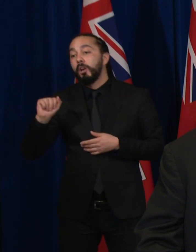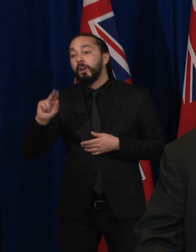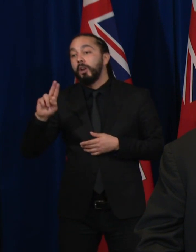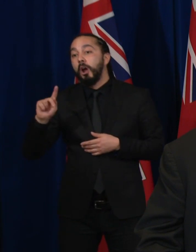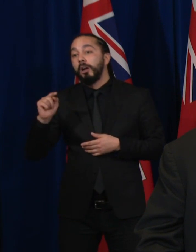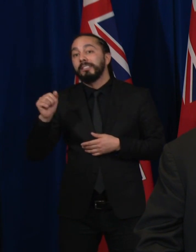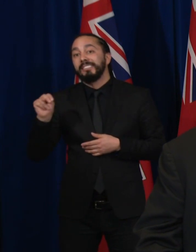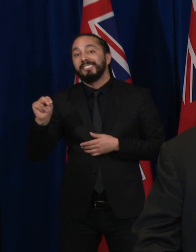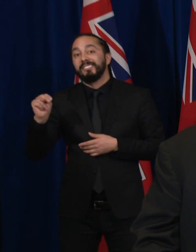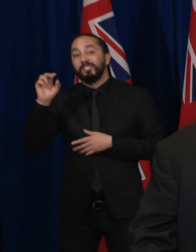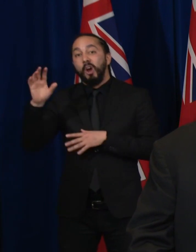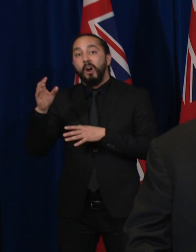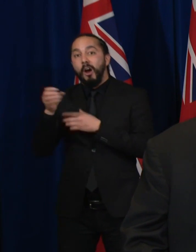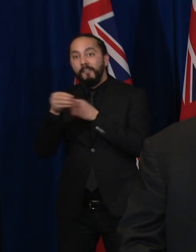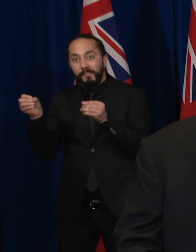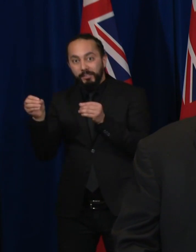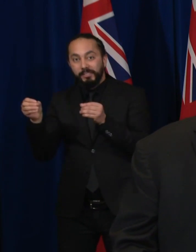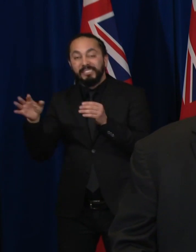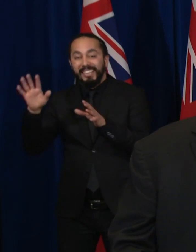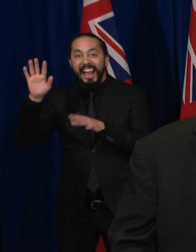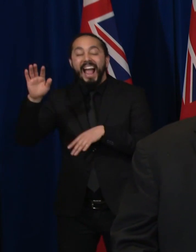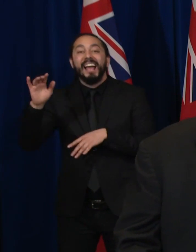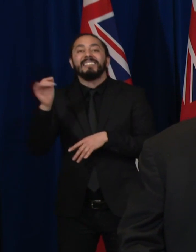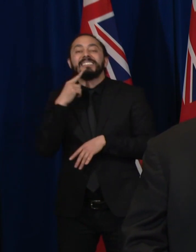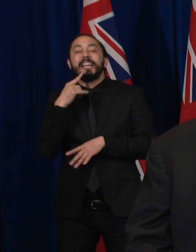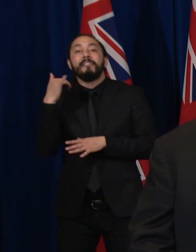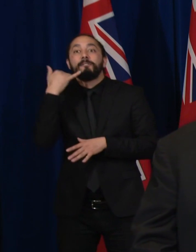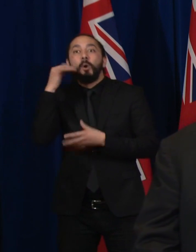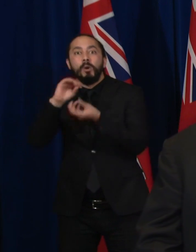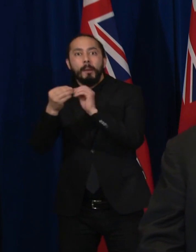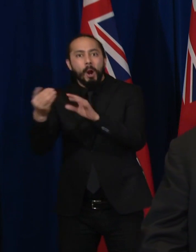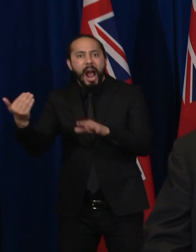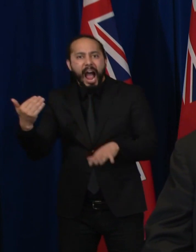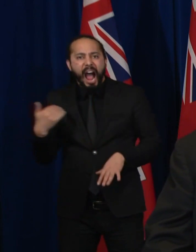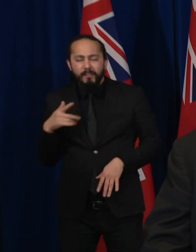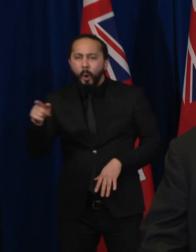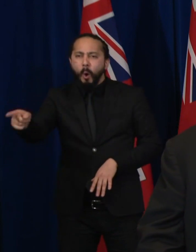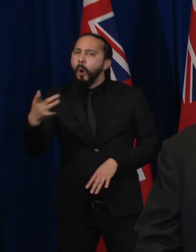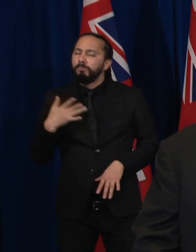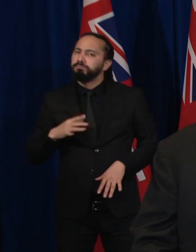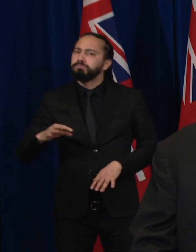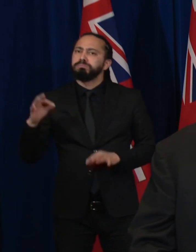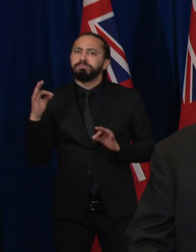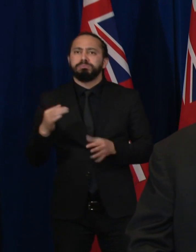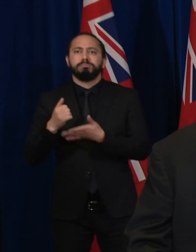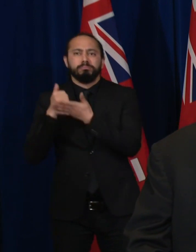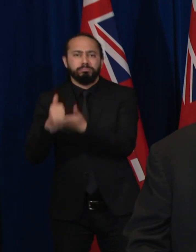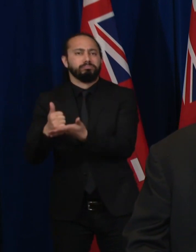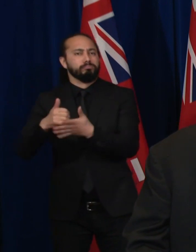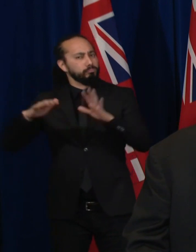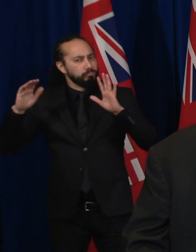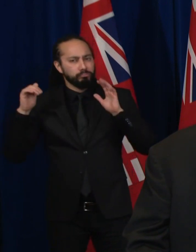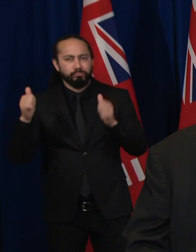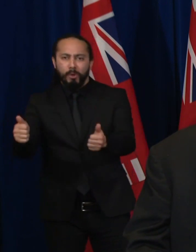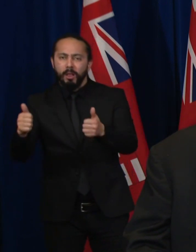a lot of help. They're grateful for that. But the final answer was we can't advise you one way or